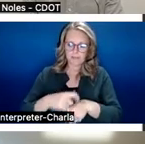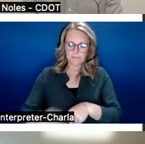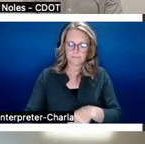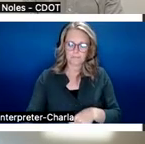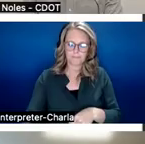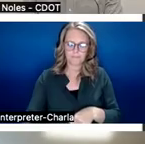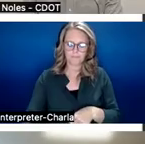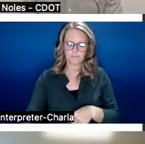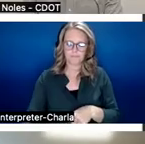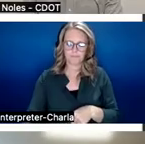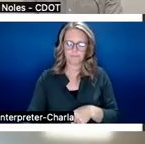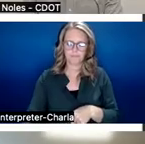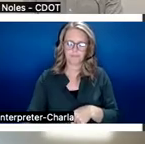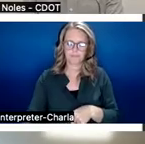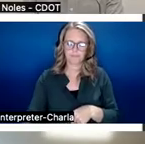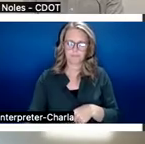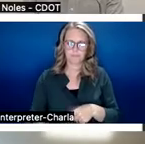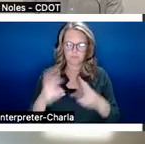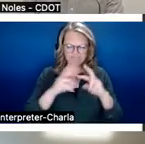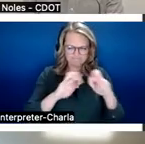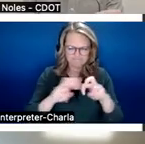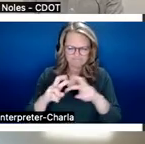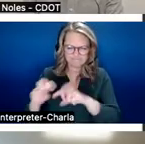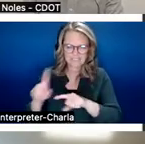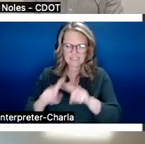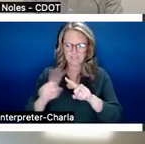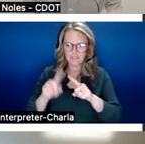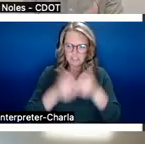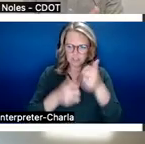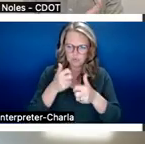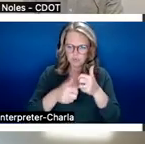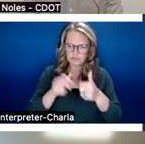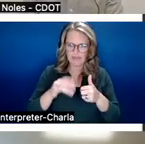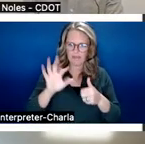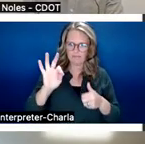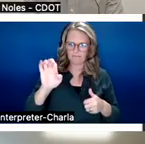on Federal Boulevard, including the roadway, the station locations and design,